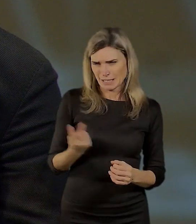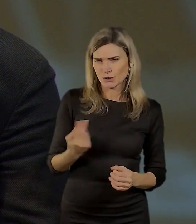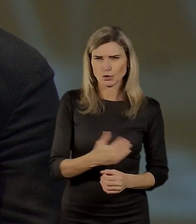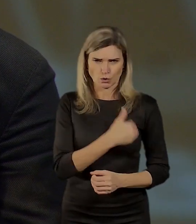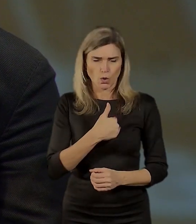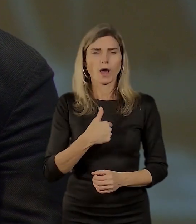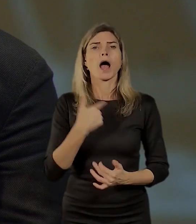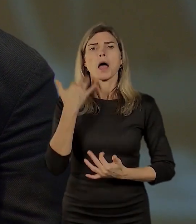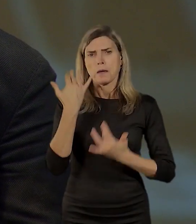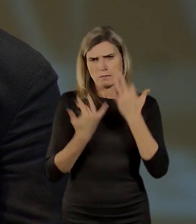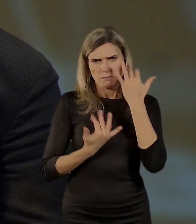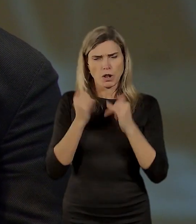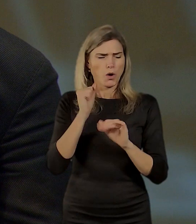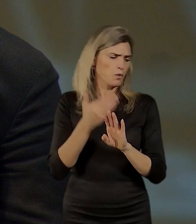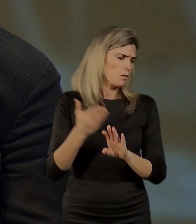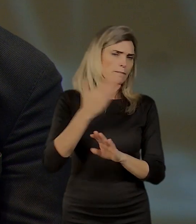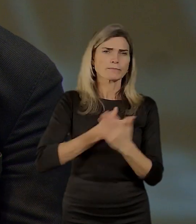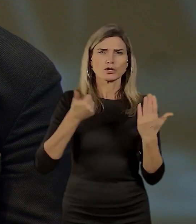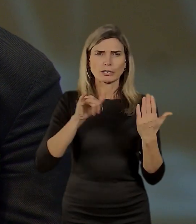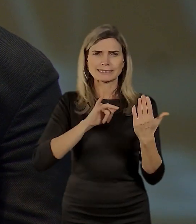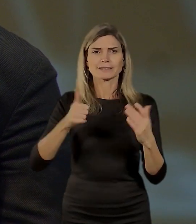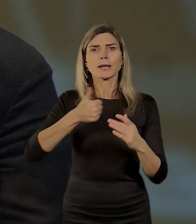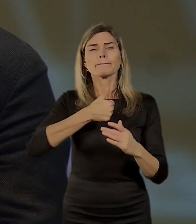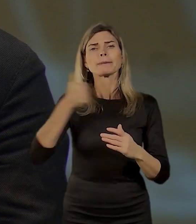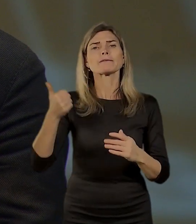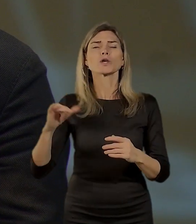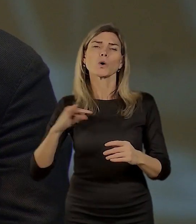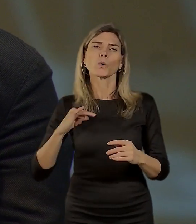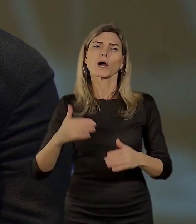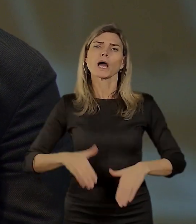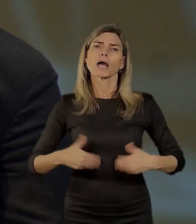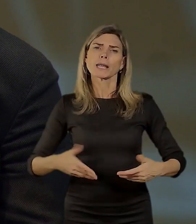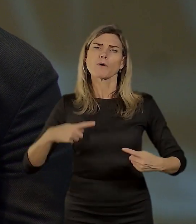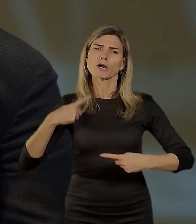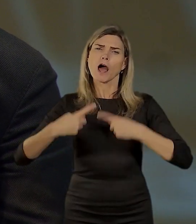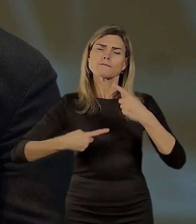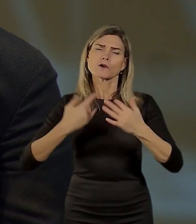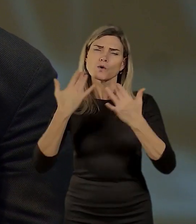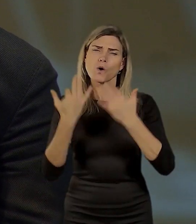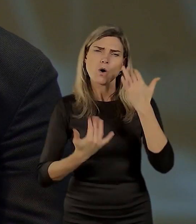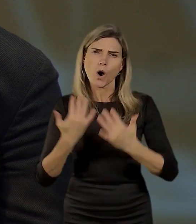area by the Vltava River, that is, old Modřany and Komořany, de facto needs two new elementary schools.